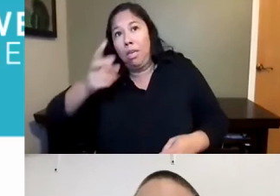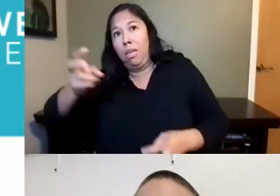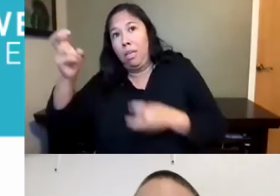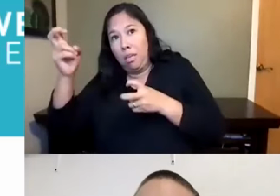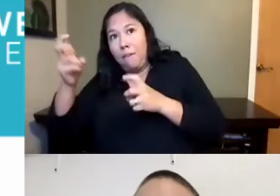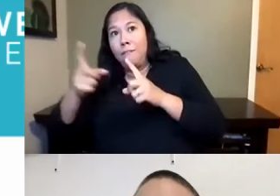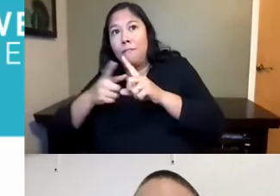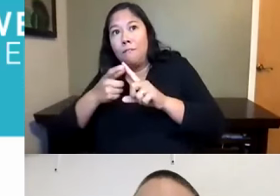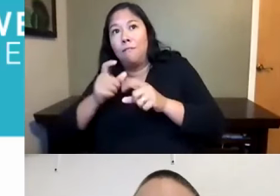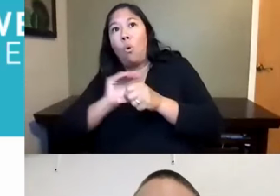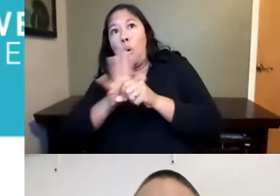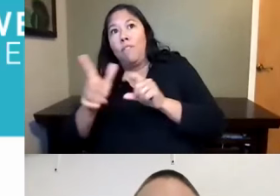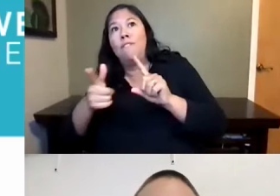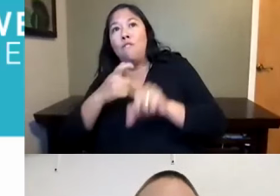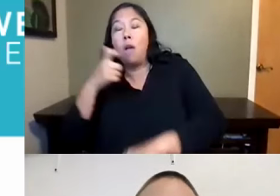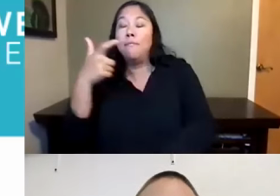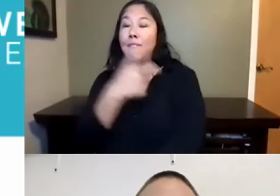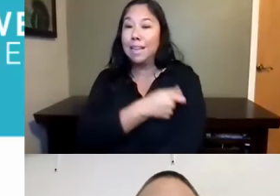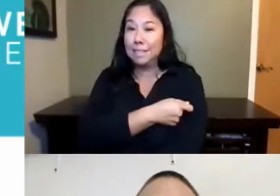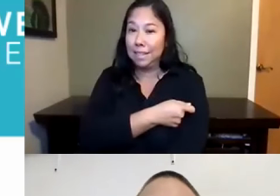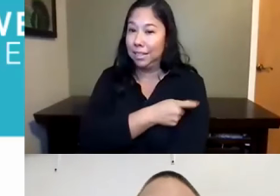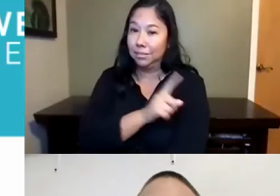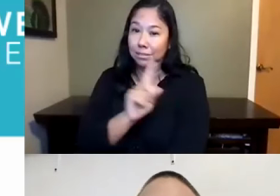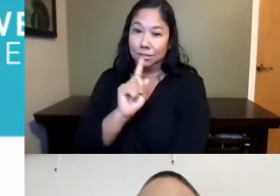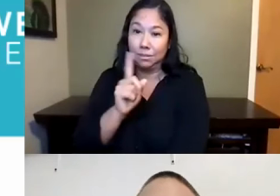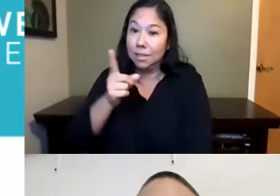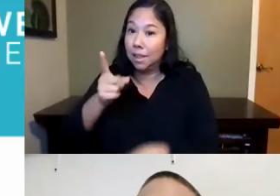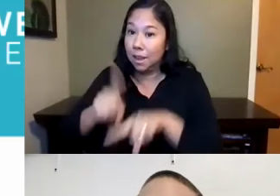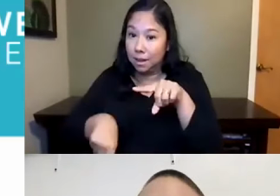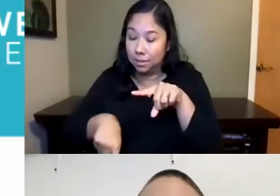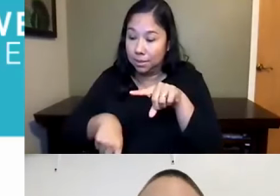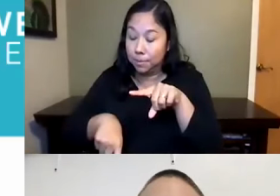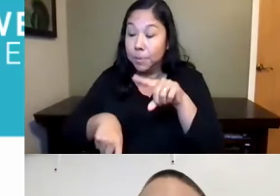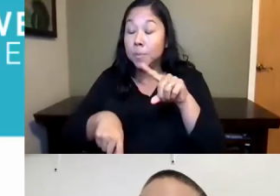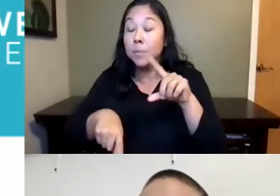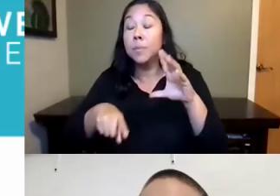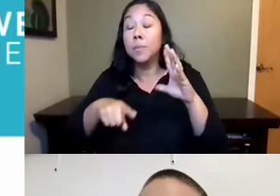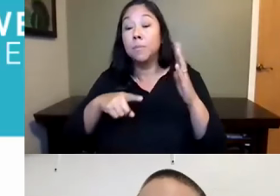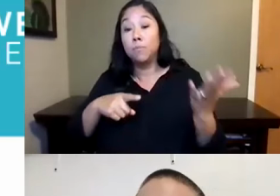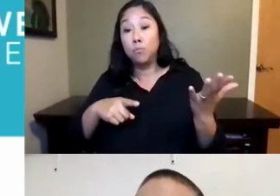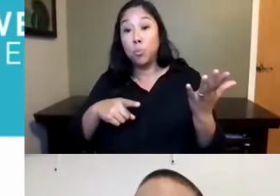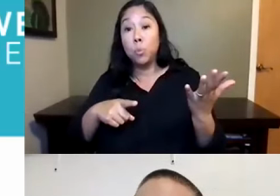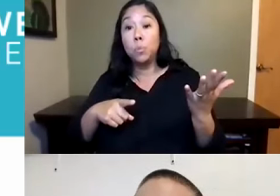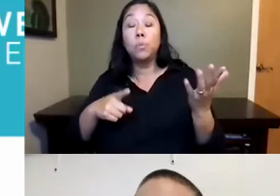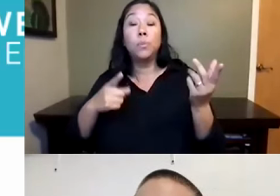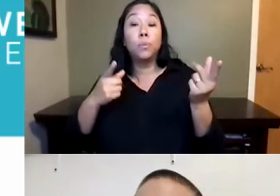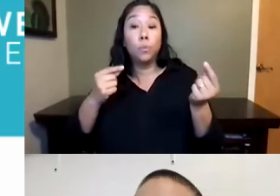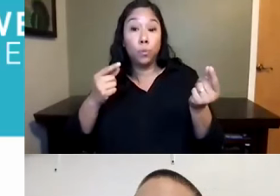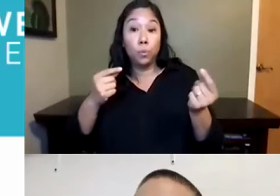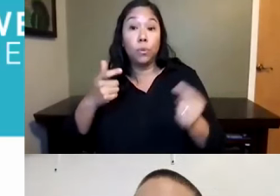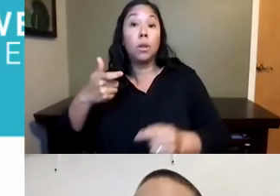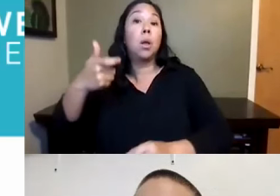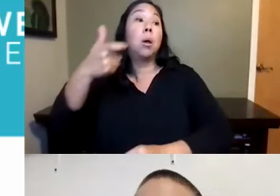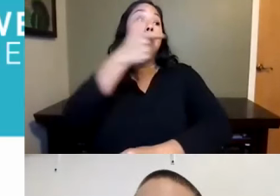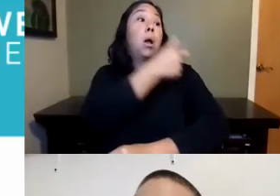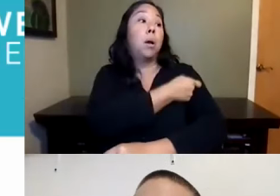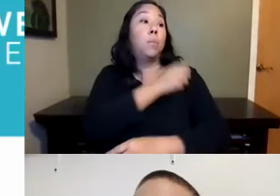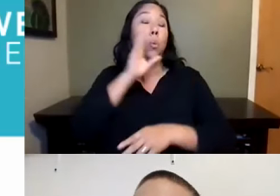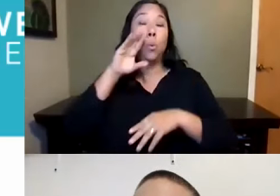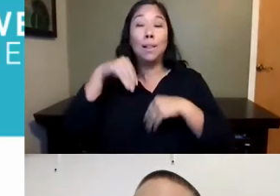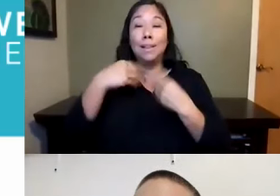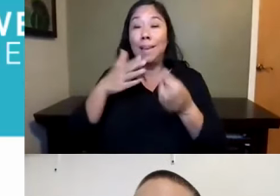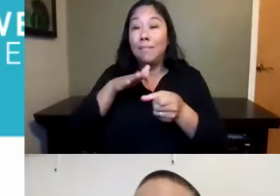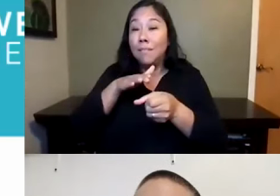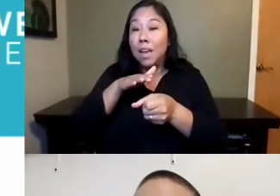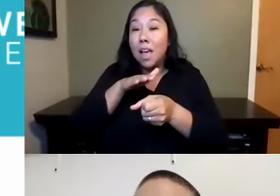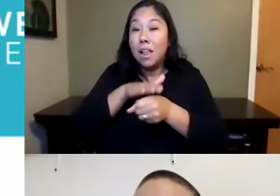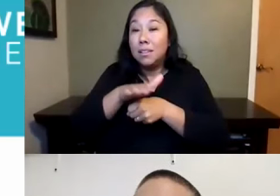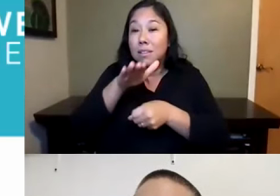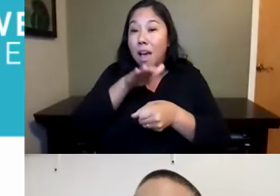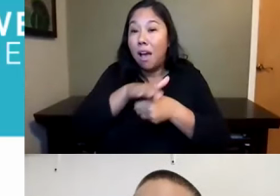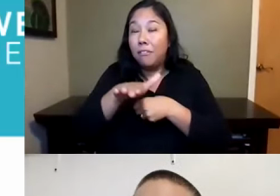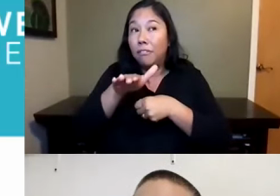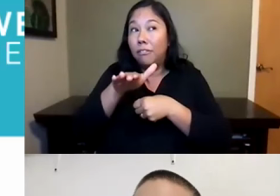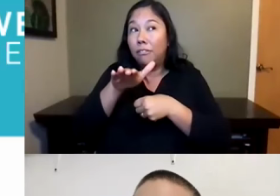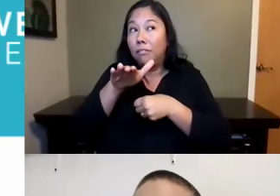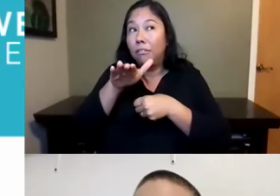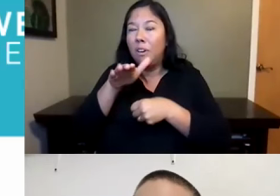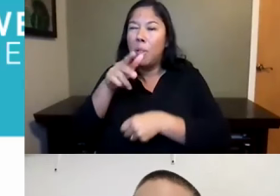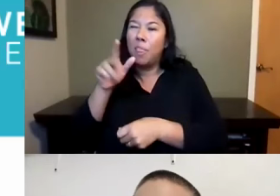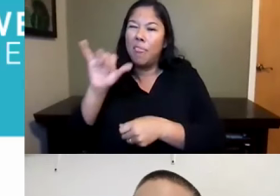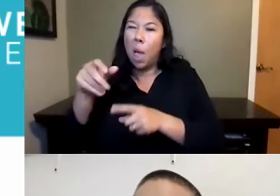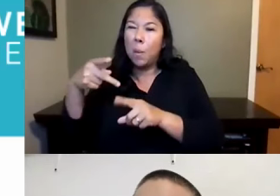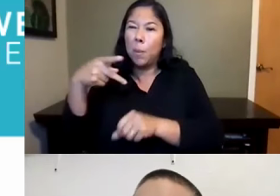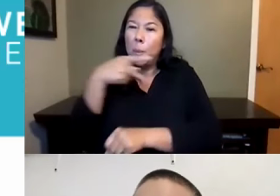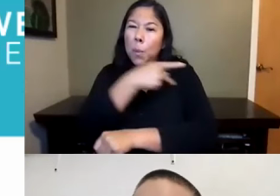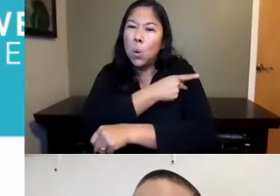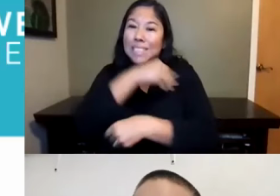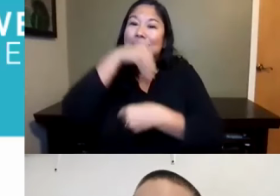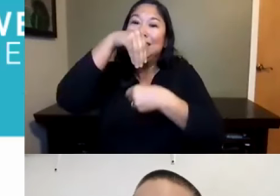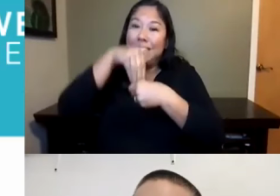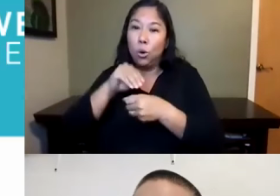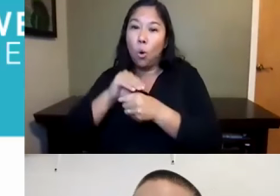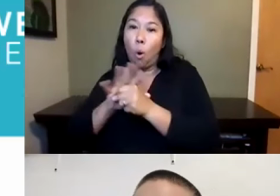It basically just gives a fingerprint; enough of the protein that allows the body to recognize